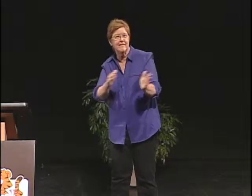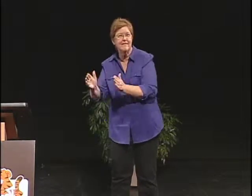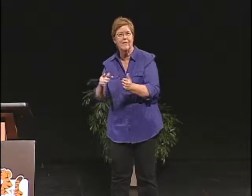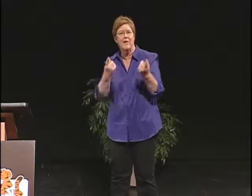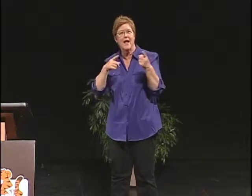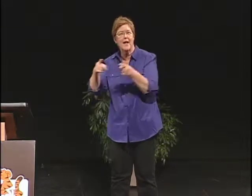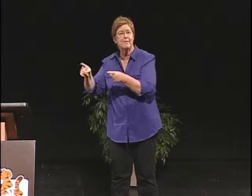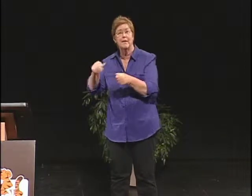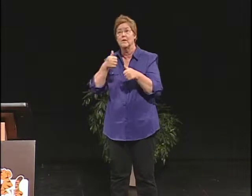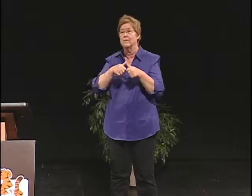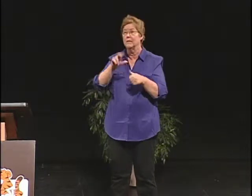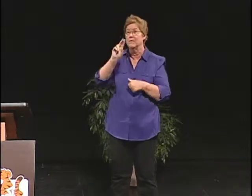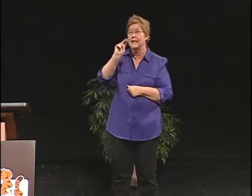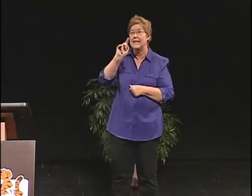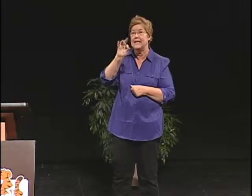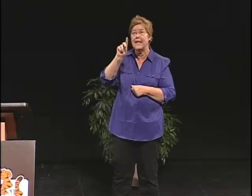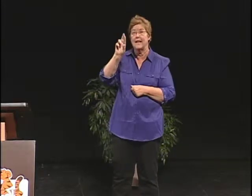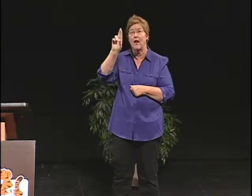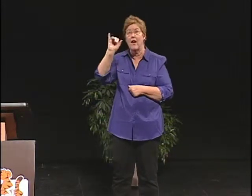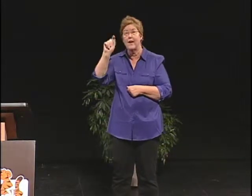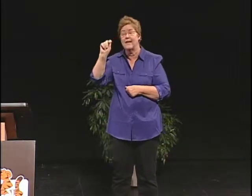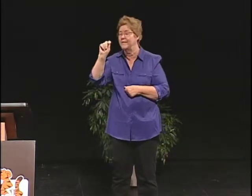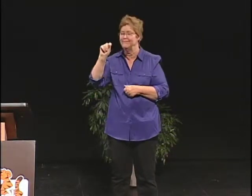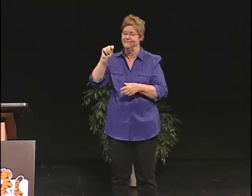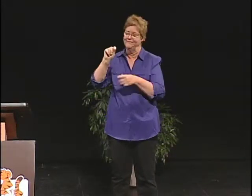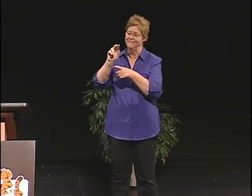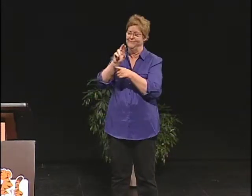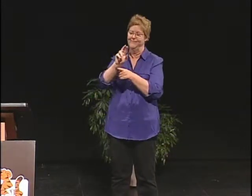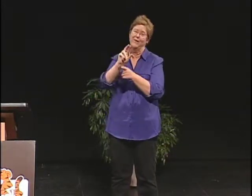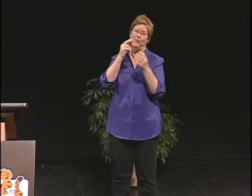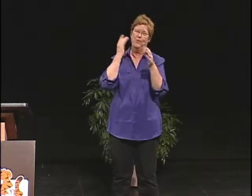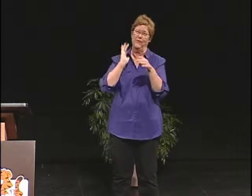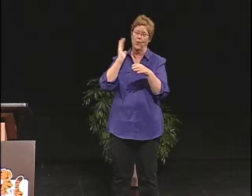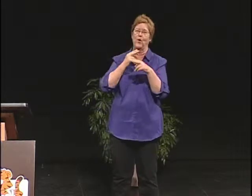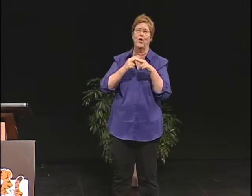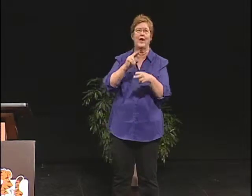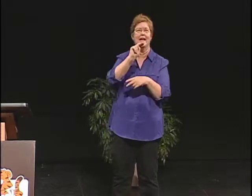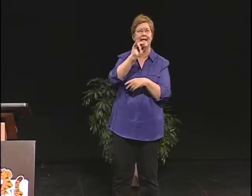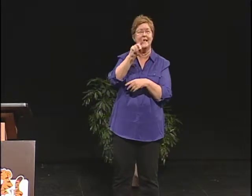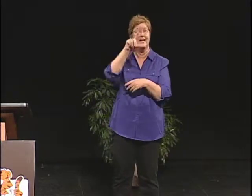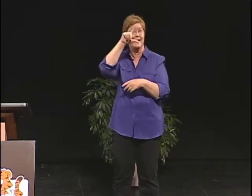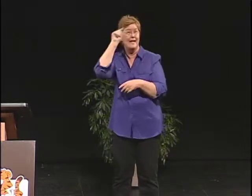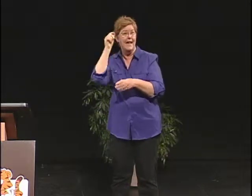all the different pieces of history that are there.